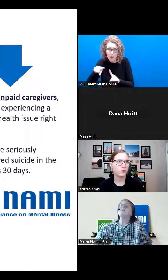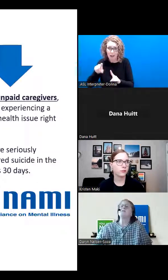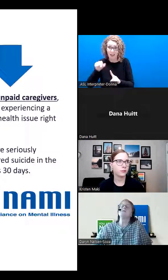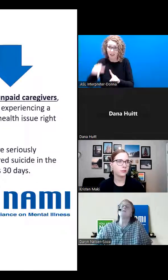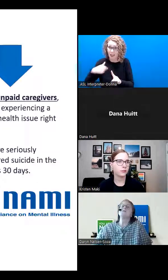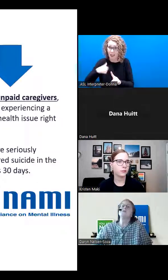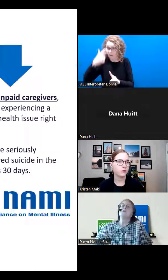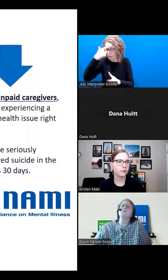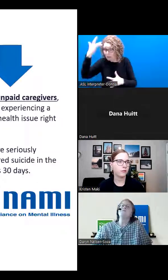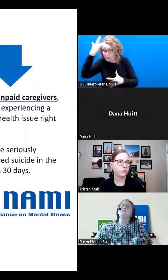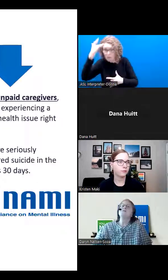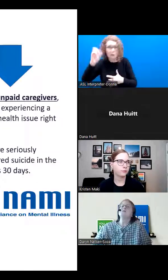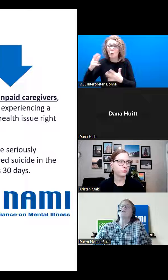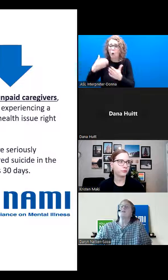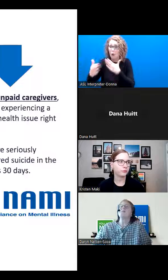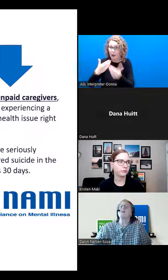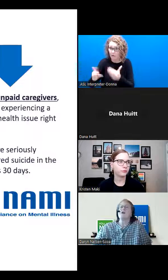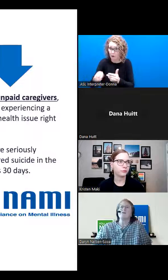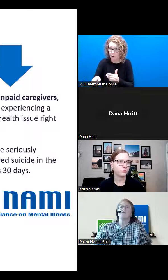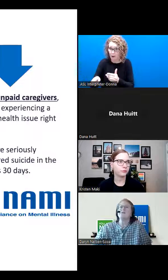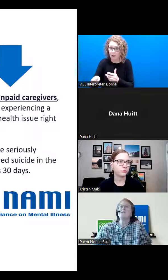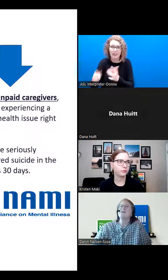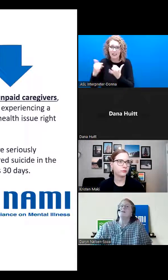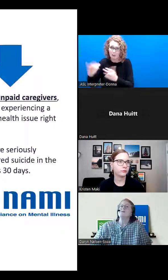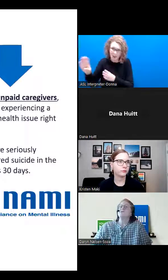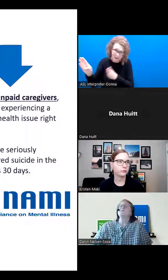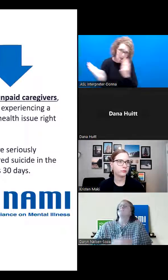but the vast majority of folks aren't going to be able to afford